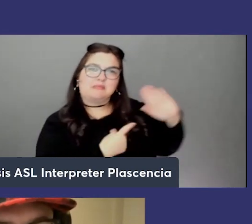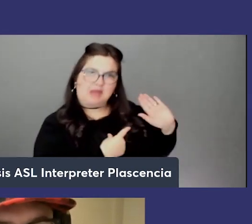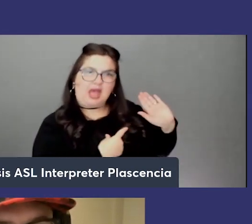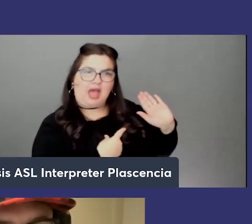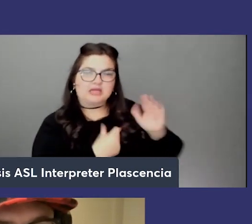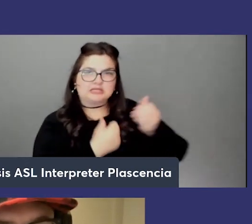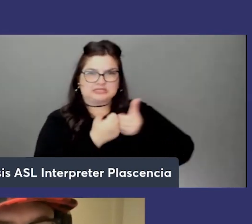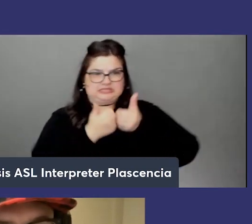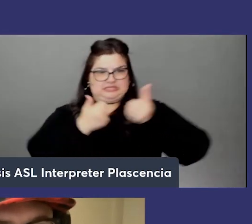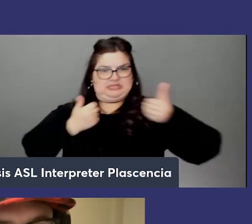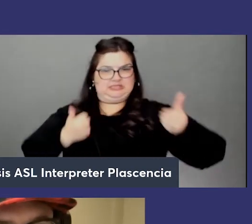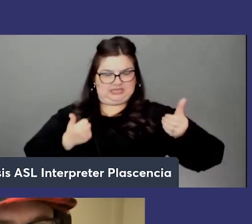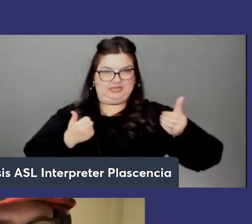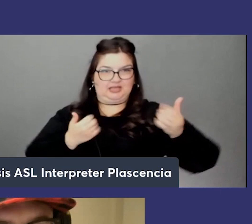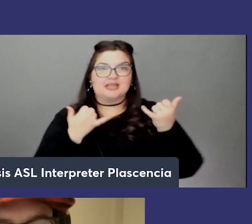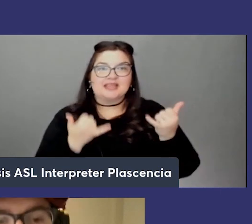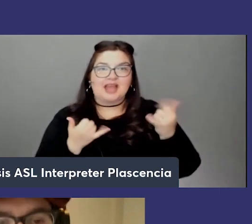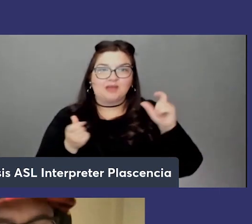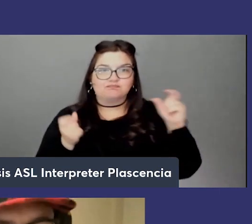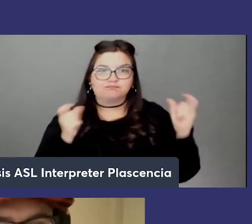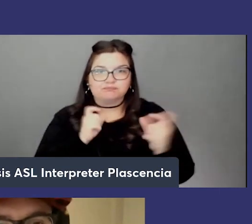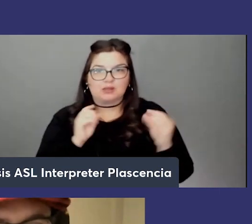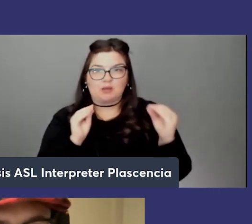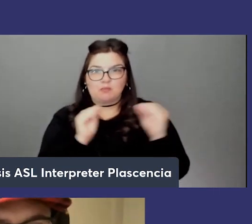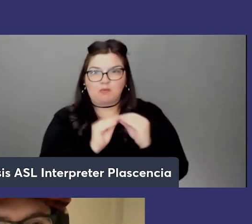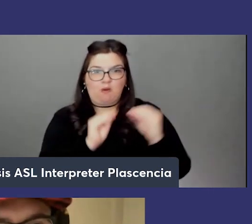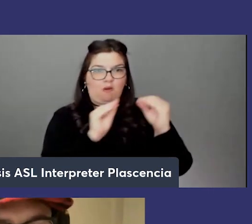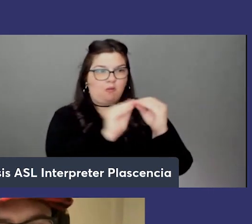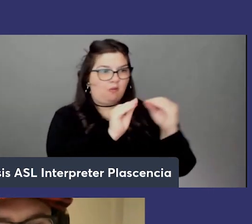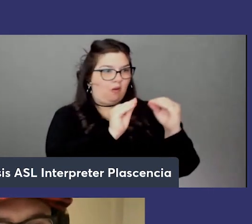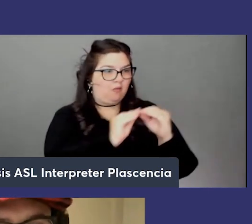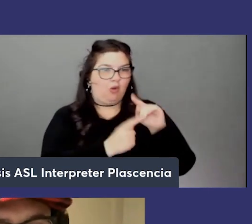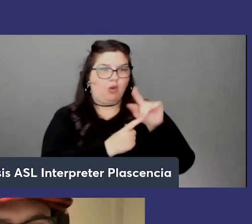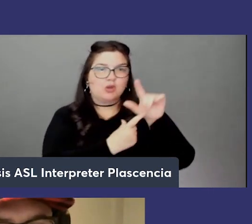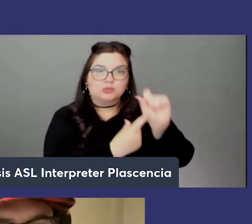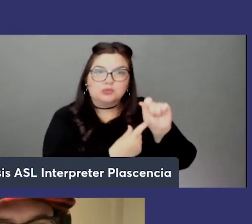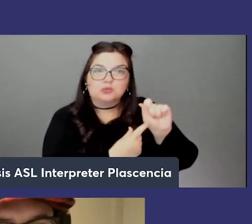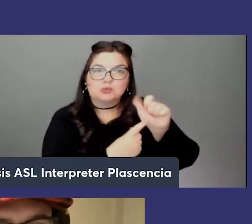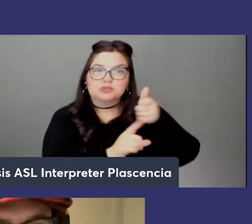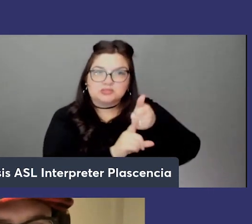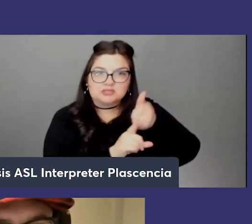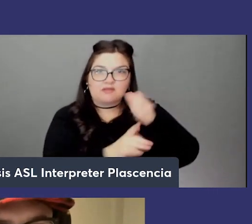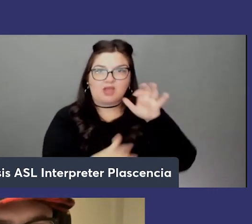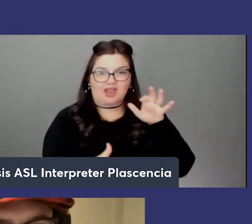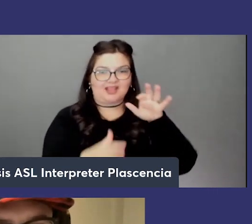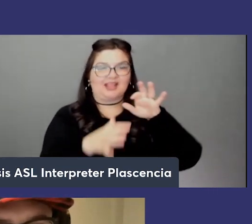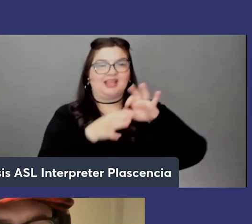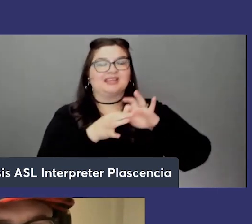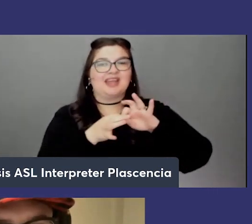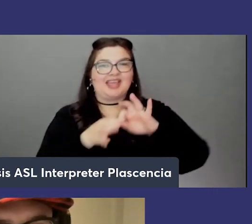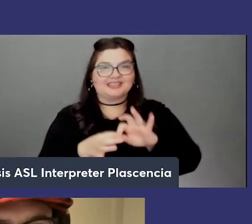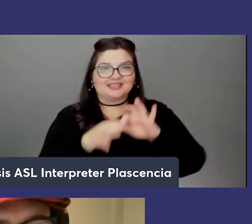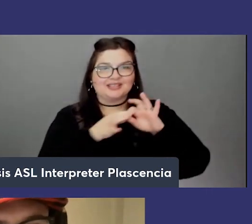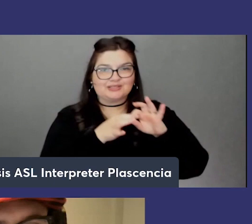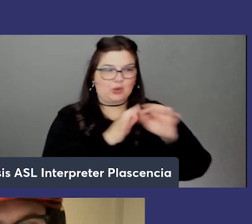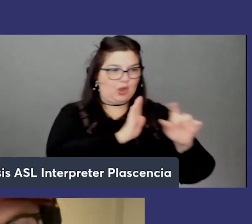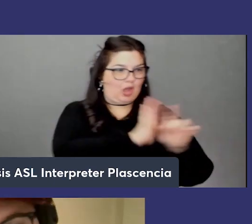today you're seeing more and more tools, that are actually connecting the two. You get an alert, you monitor,